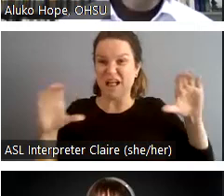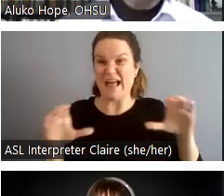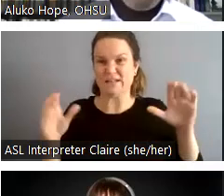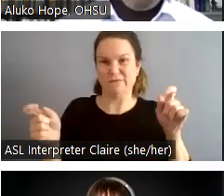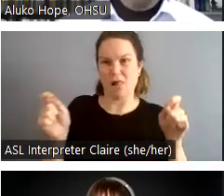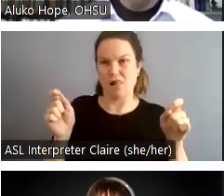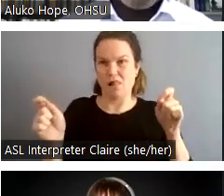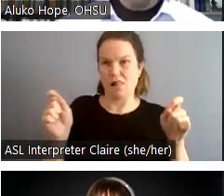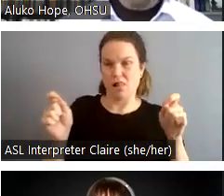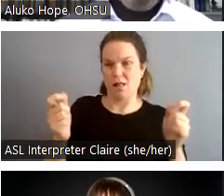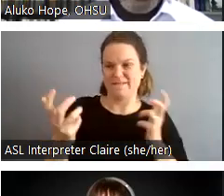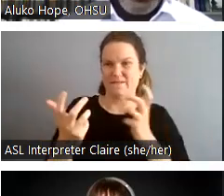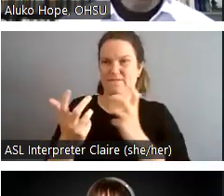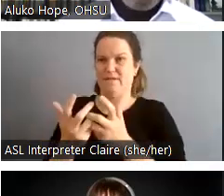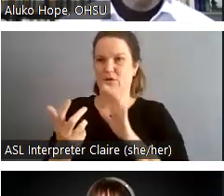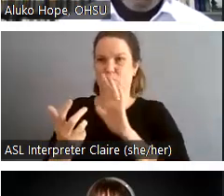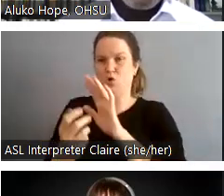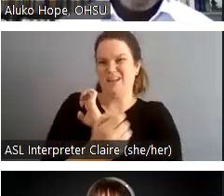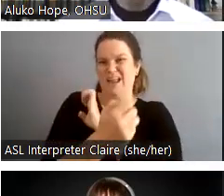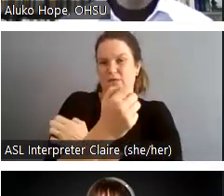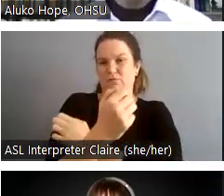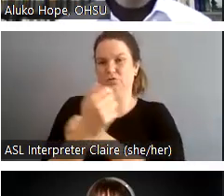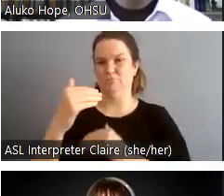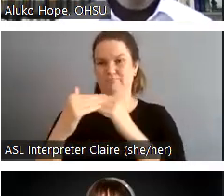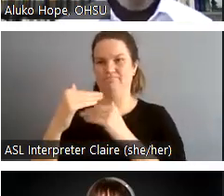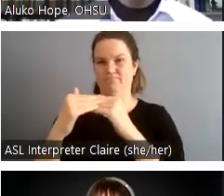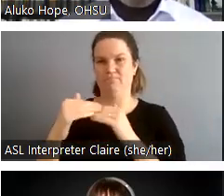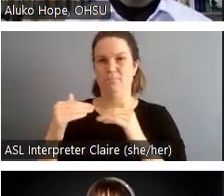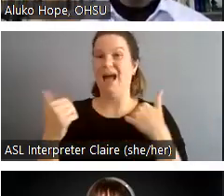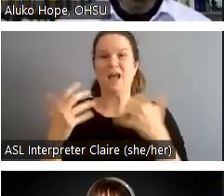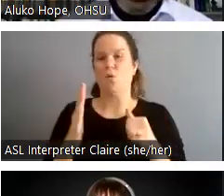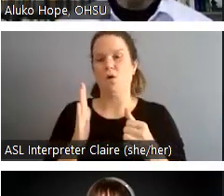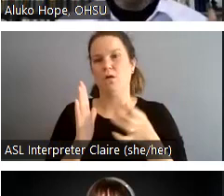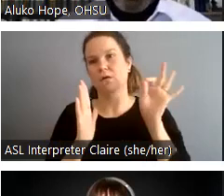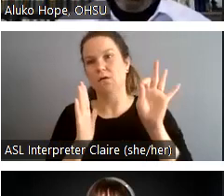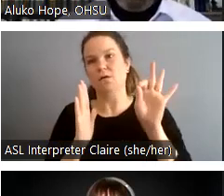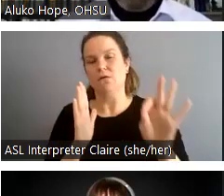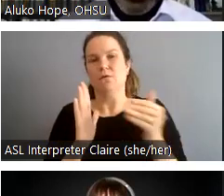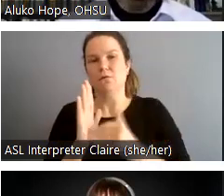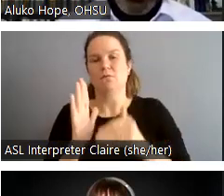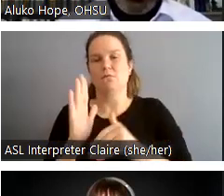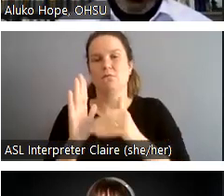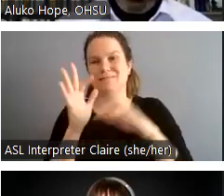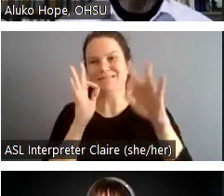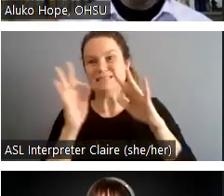energy system. And so, I'm not going to belabor the point about the different